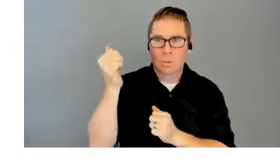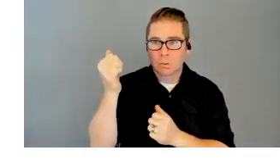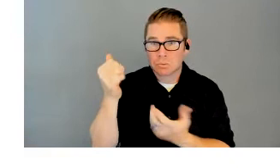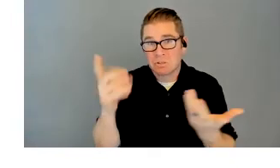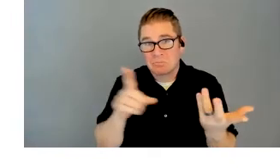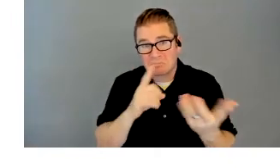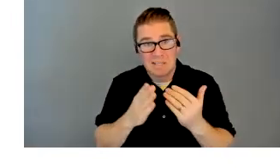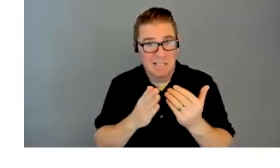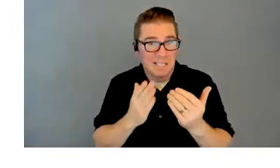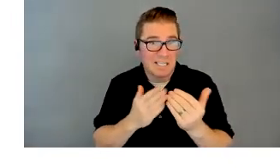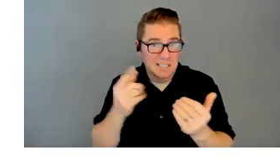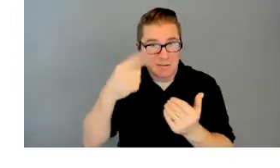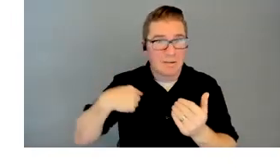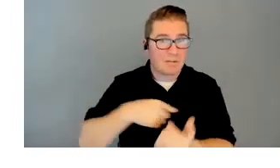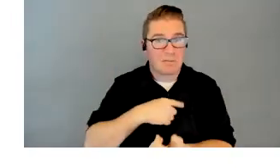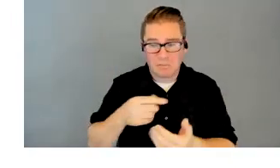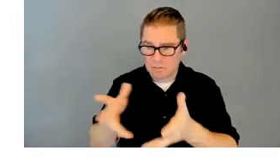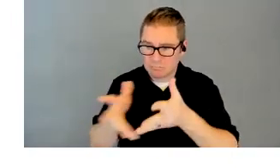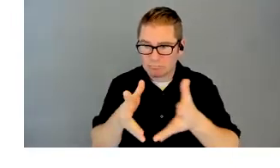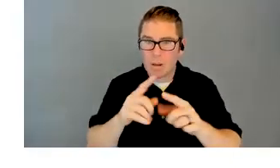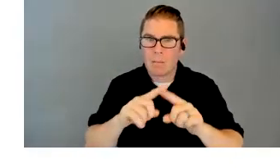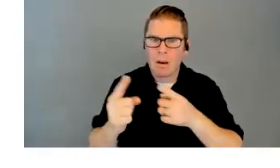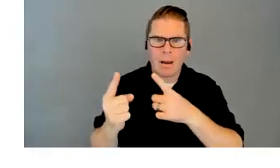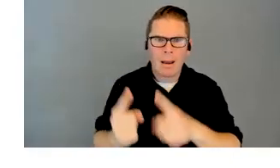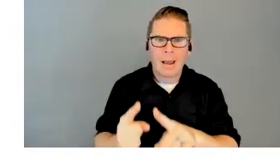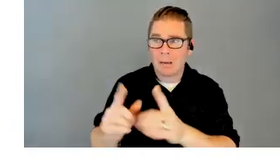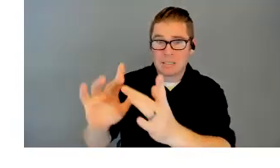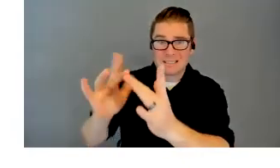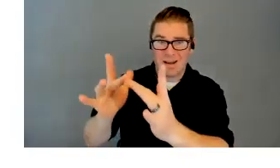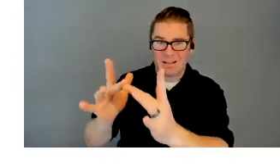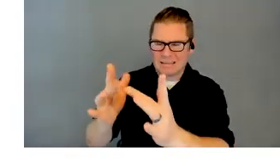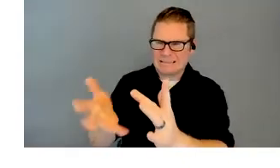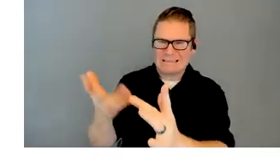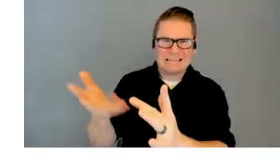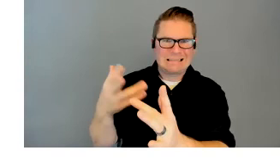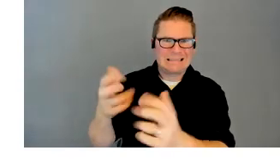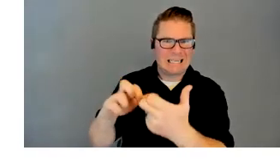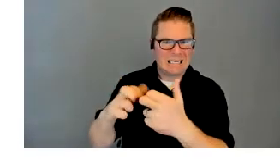But when it happens in the online environment, how do we deal with it or how do we get proof?